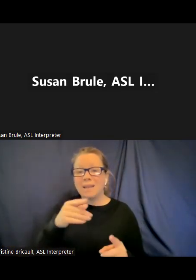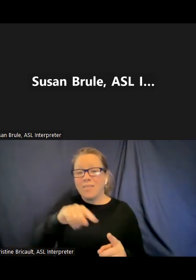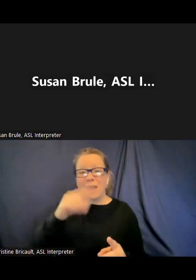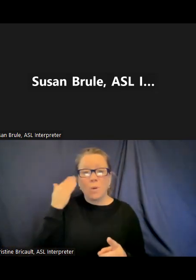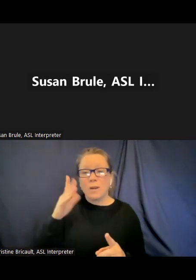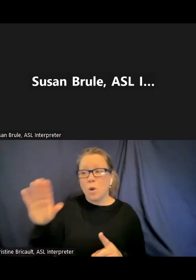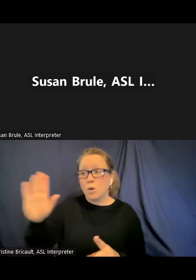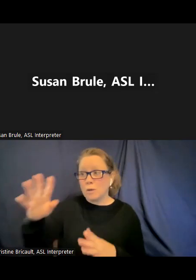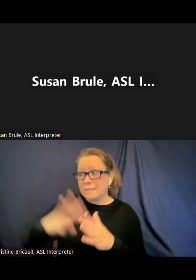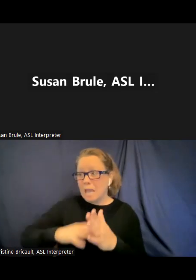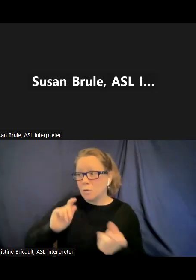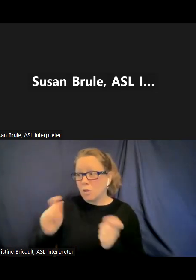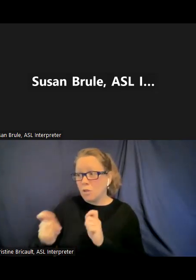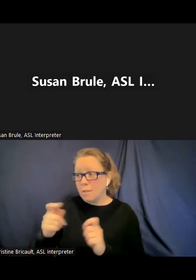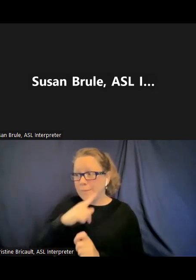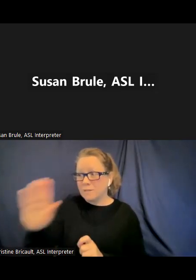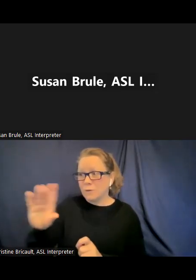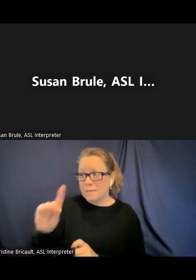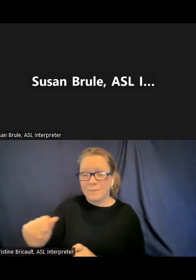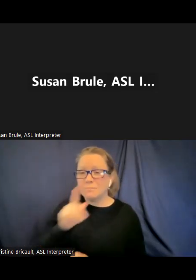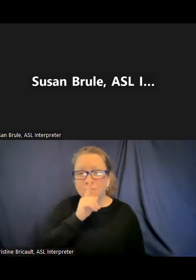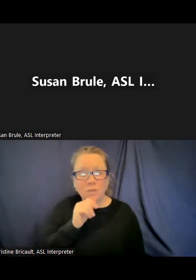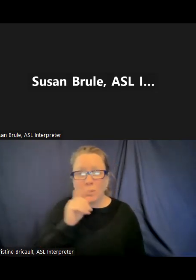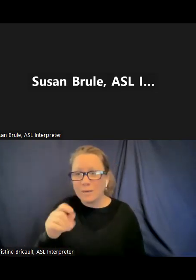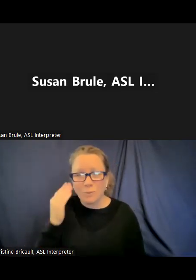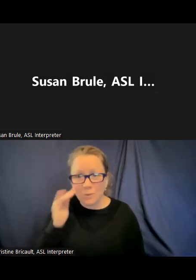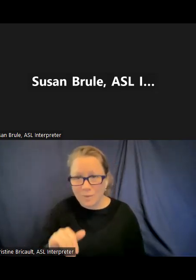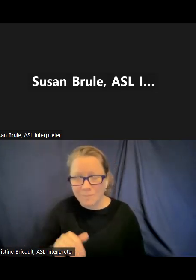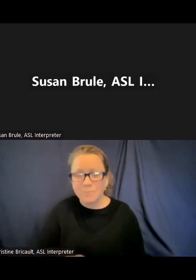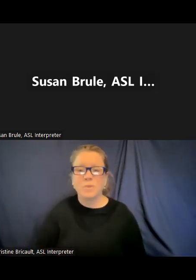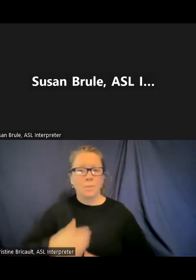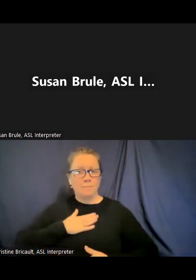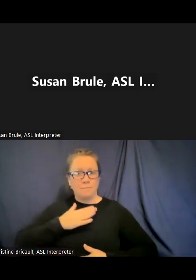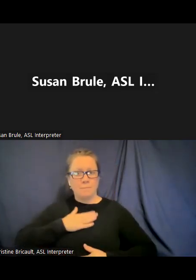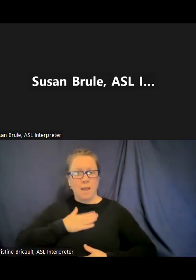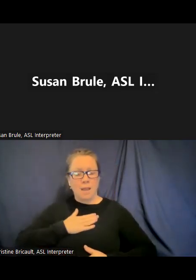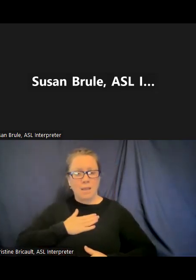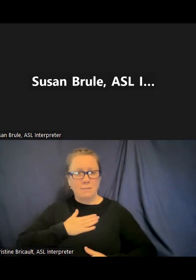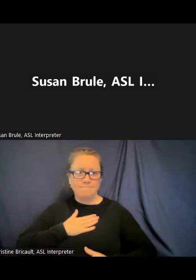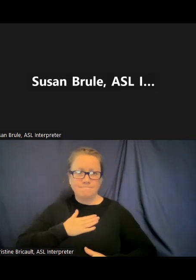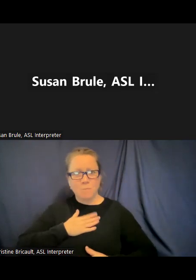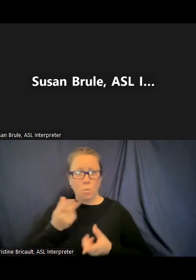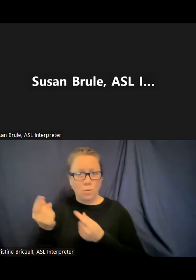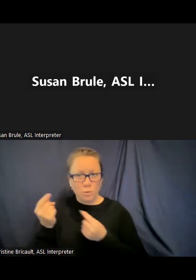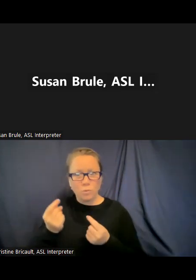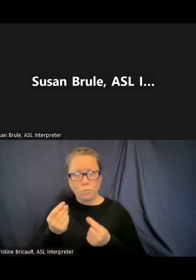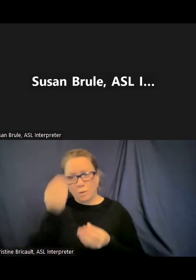So how I like to handle this, and what I tell, you know, the supervisors, the managers that I work